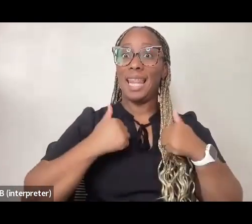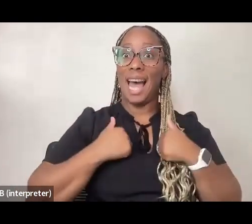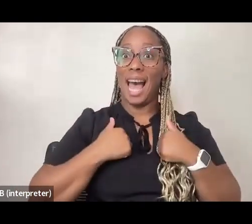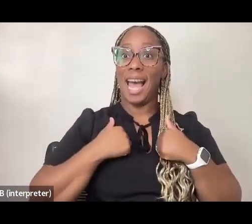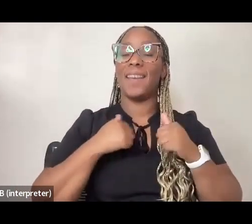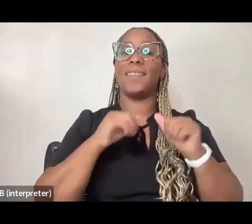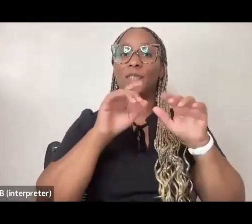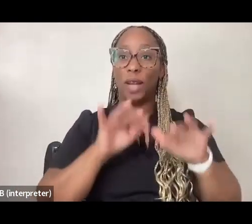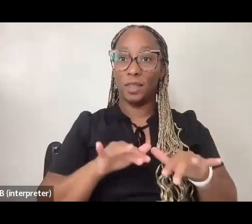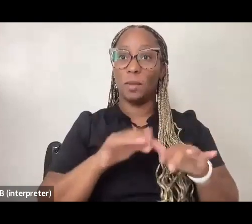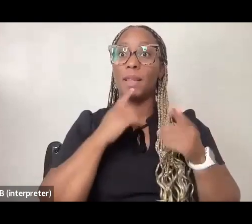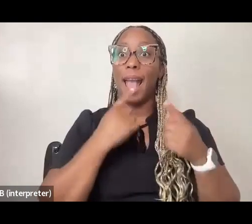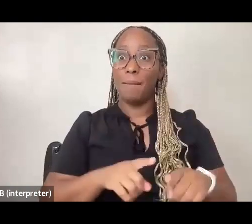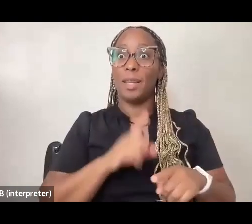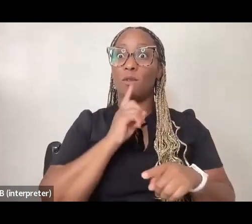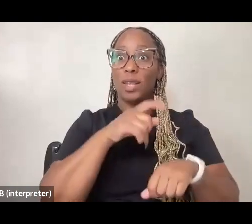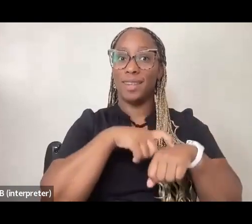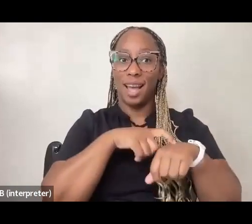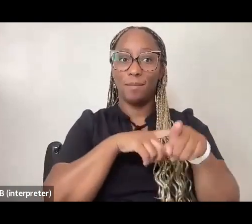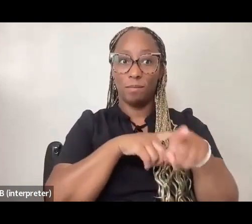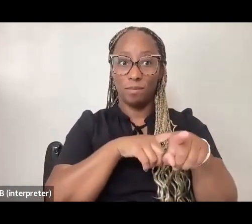appears in realtime, that is over here.